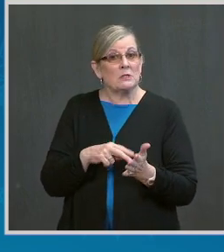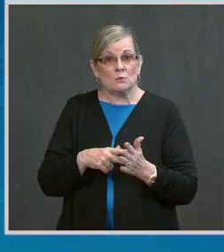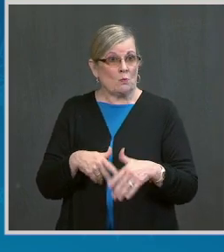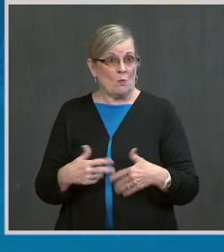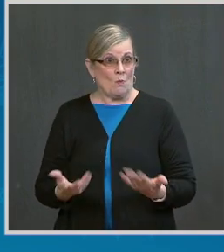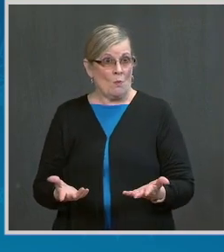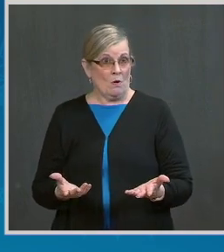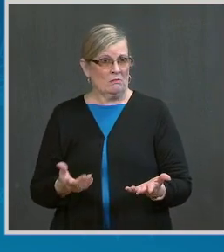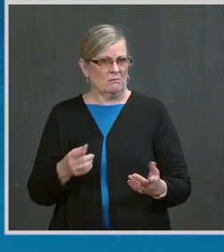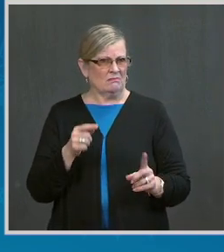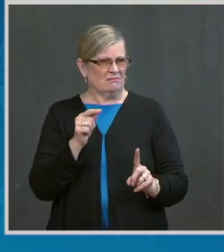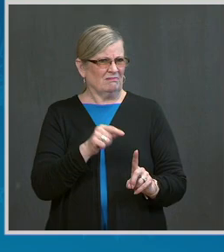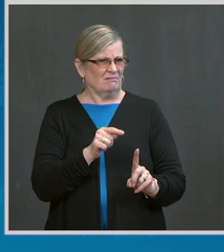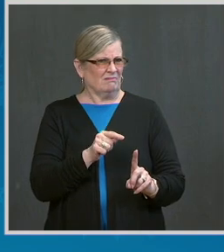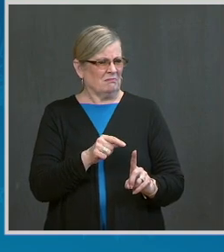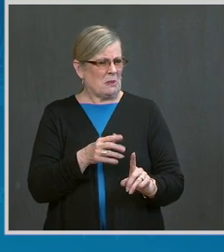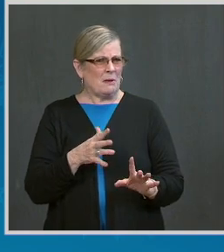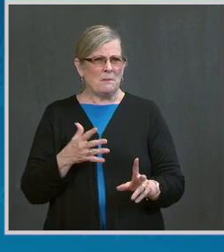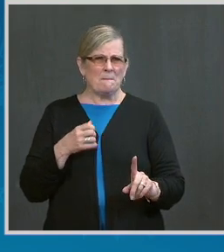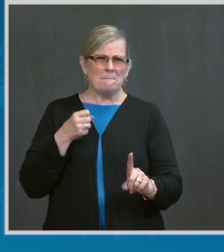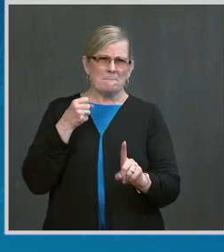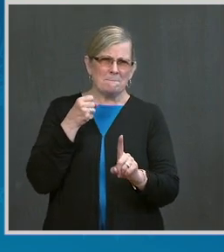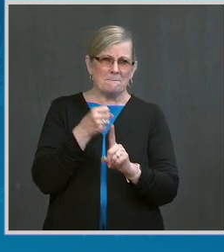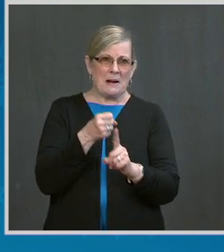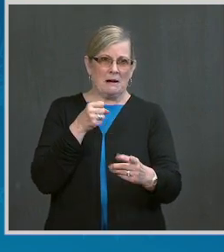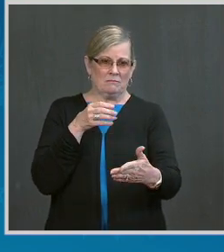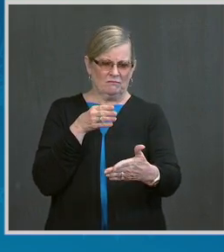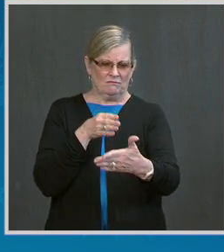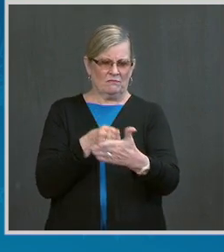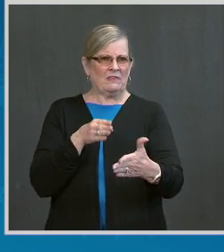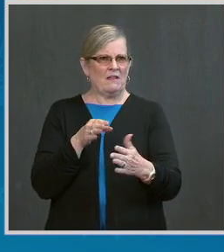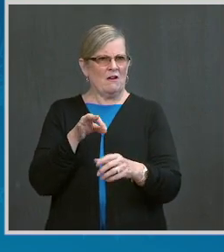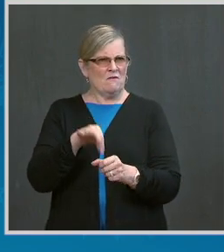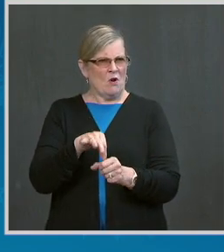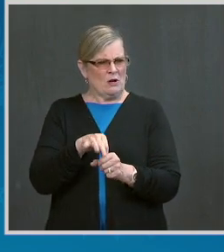And it is happening right before us in so many instances,